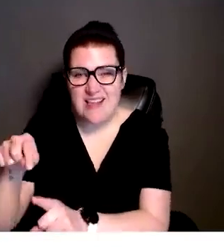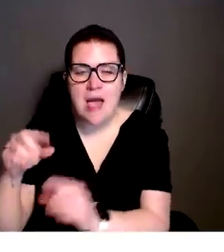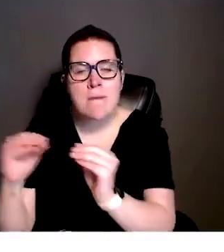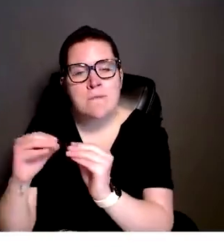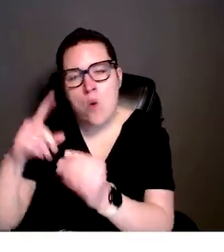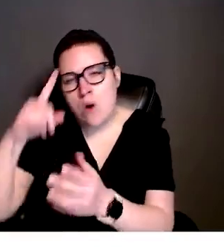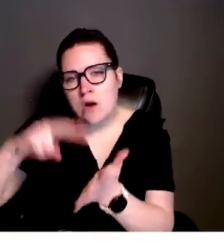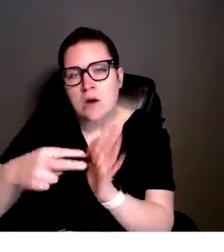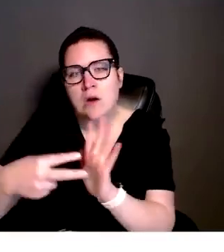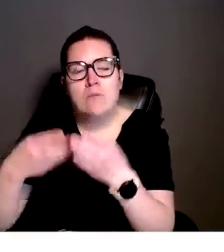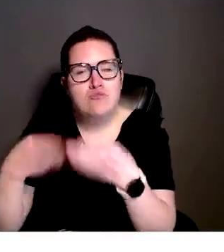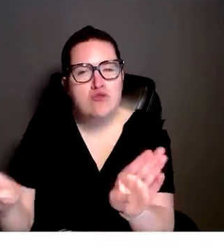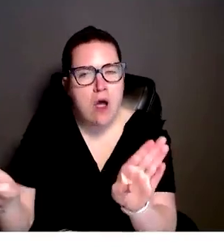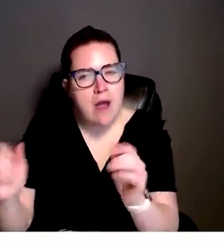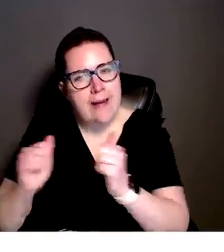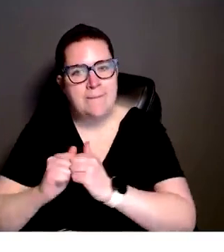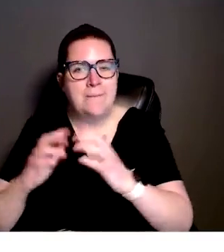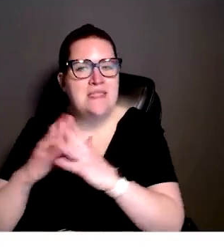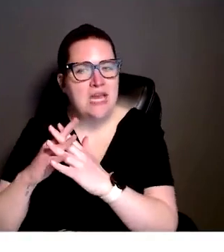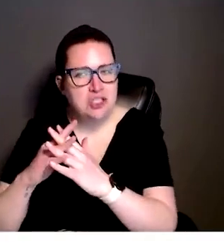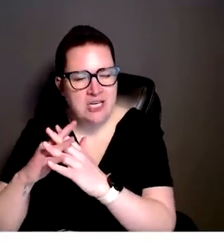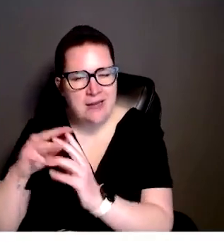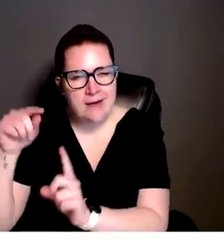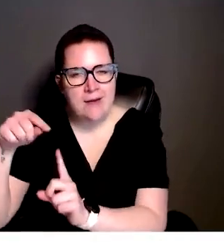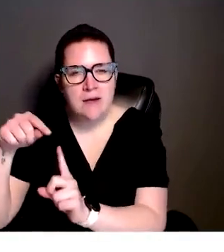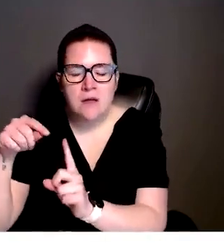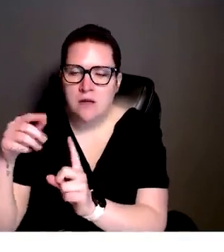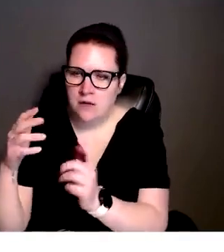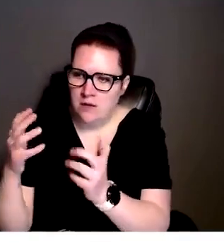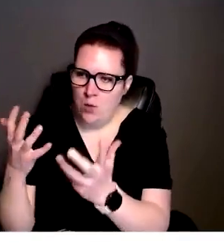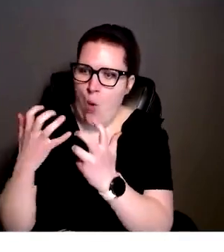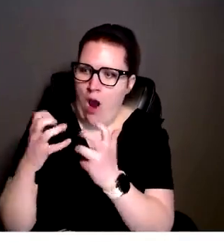implementation with the potential to scale and be sustainable.